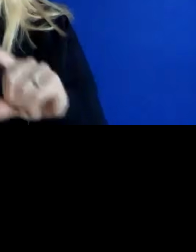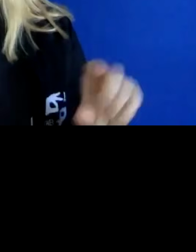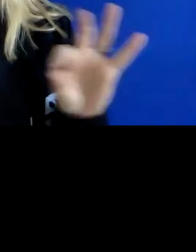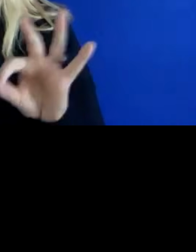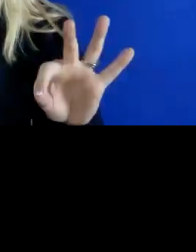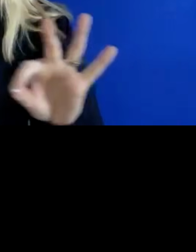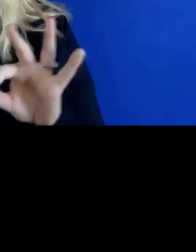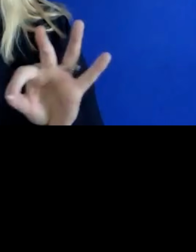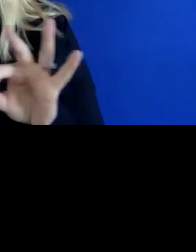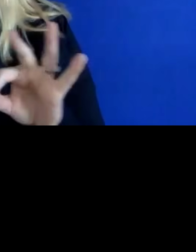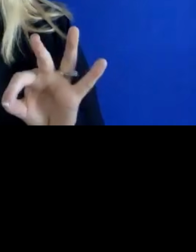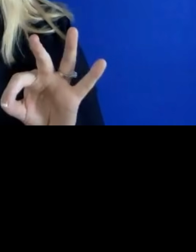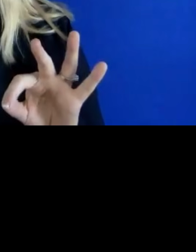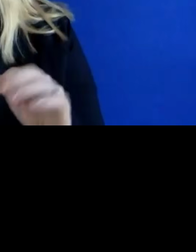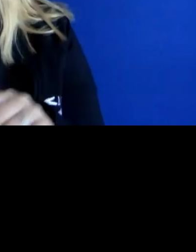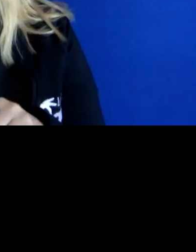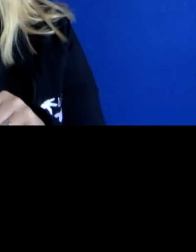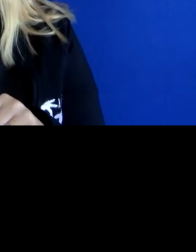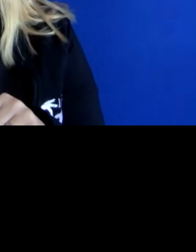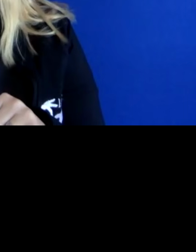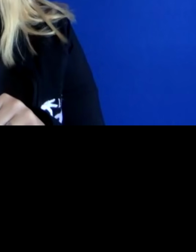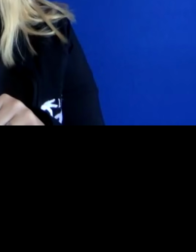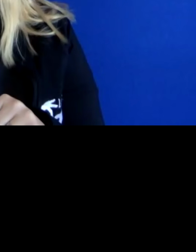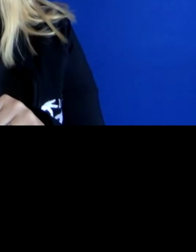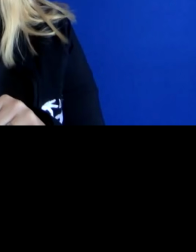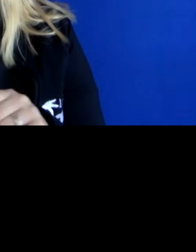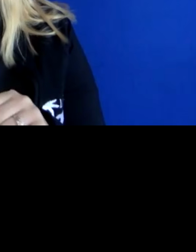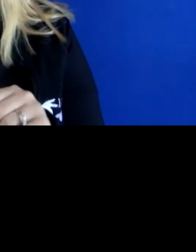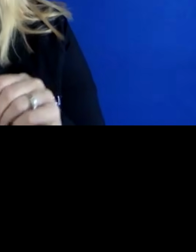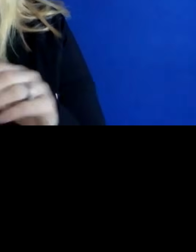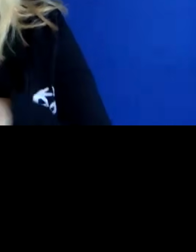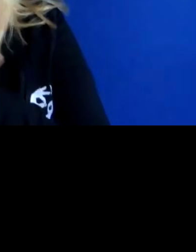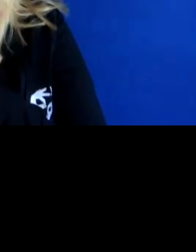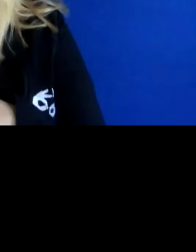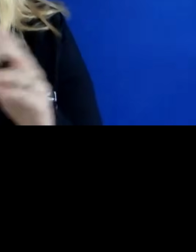like voice recognition, and it's very much Iike video editing. So you don't need to go manually